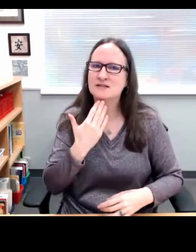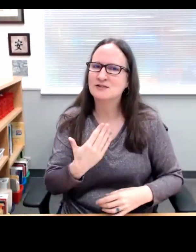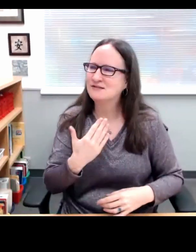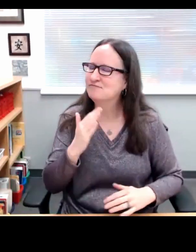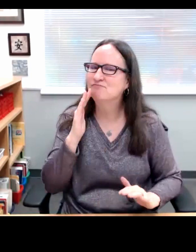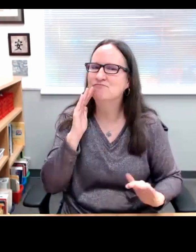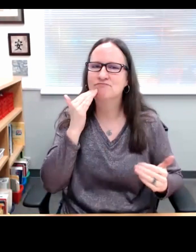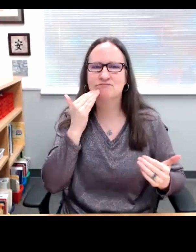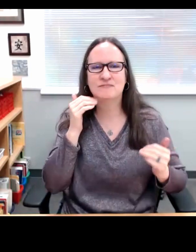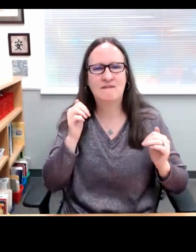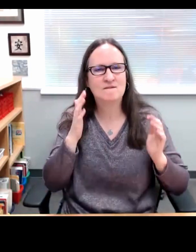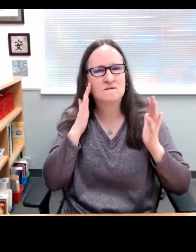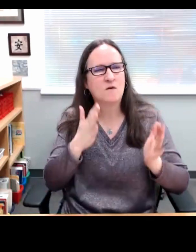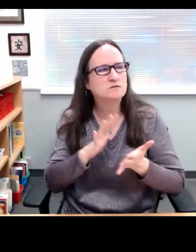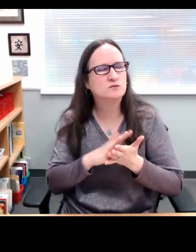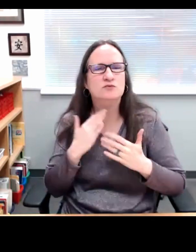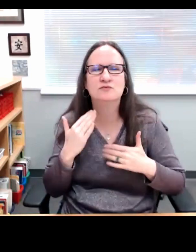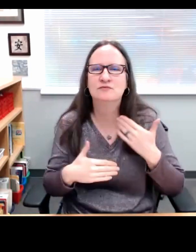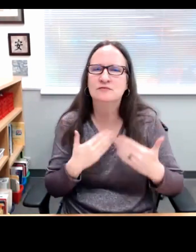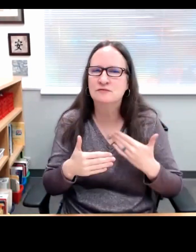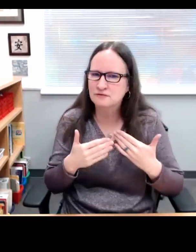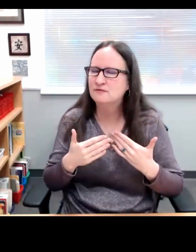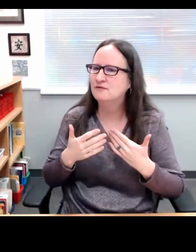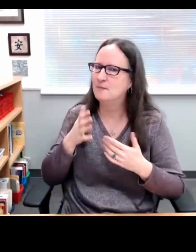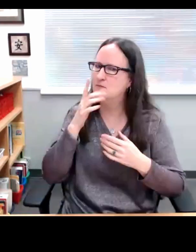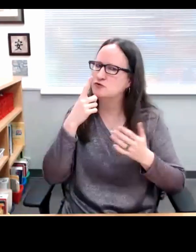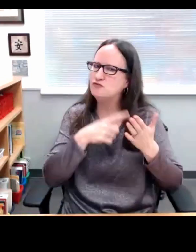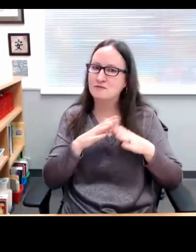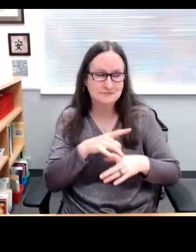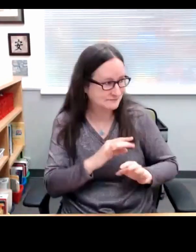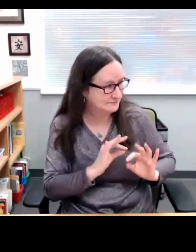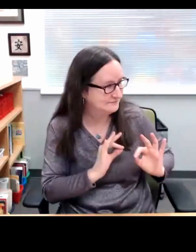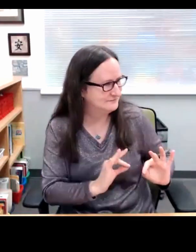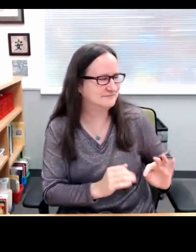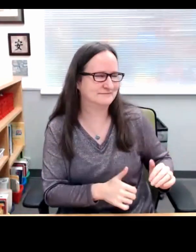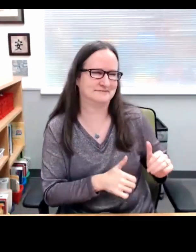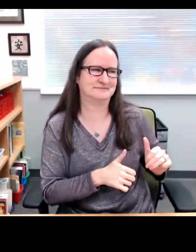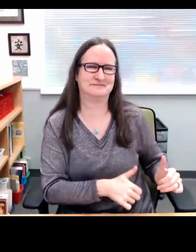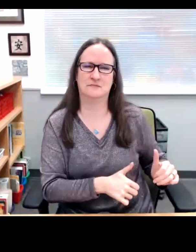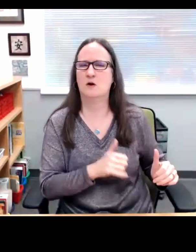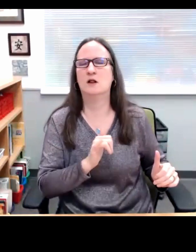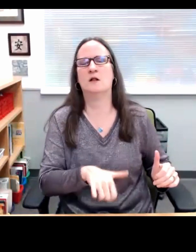Oh, I feel like you belong. I feel good. And she's able to focus on school and mom's checking in